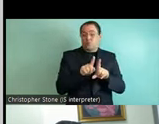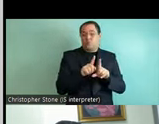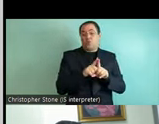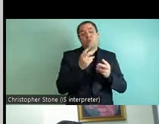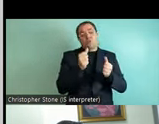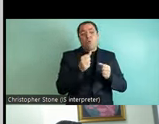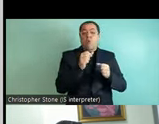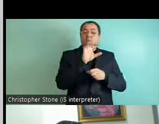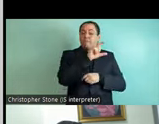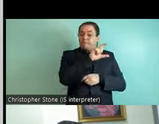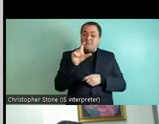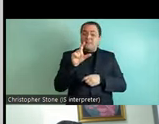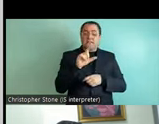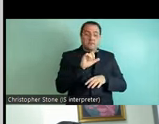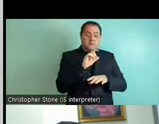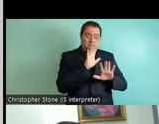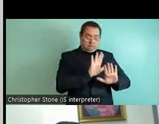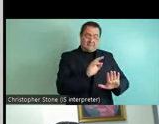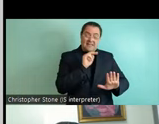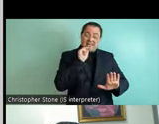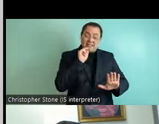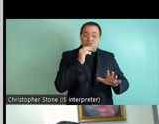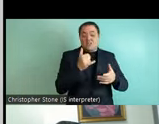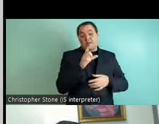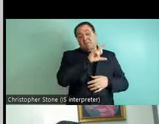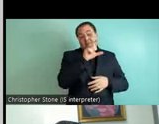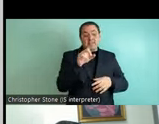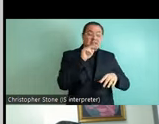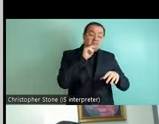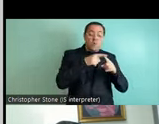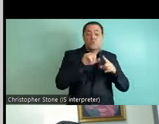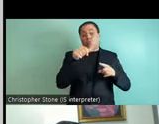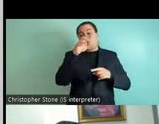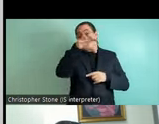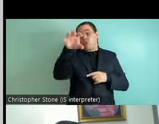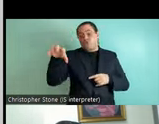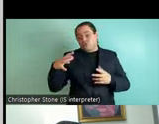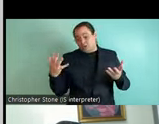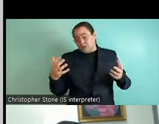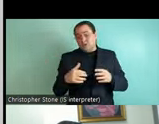companies operating in Nigeria, will have different levels of the journey, but they